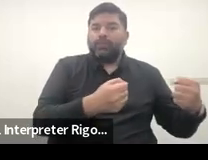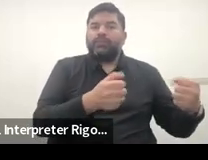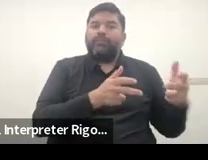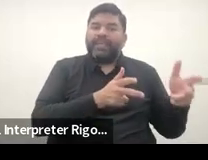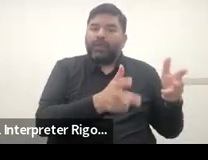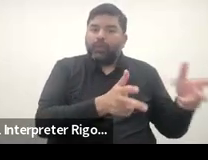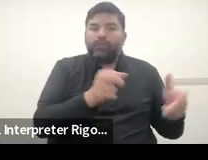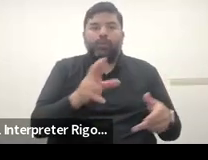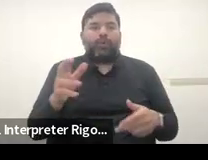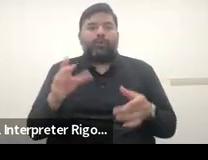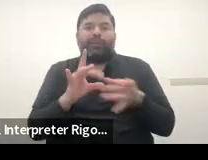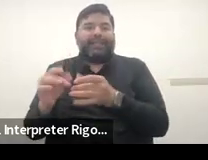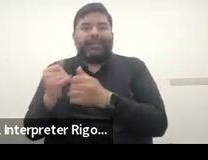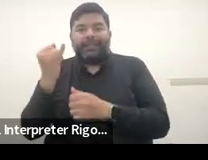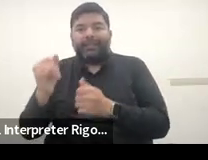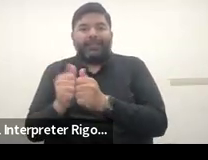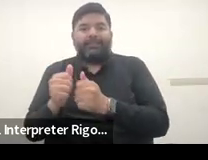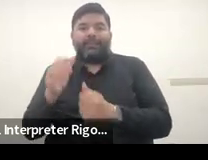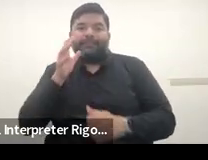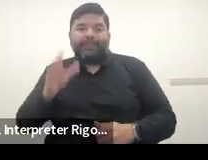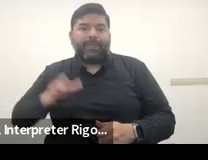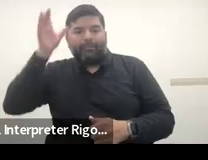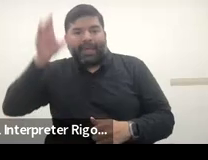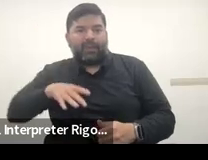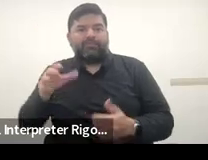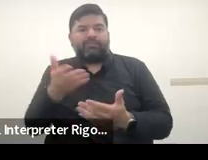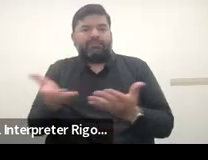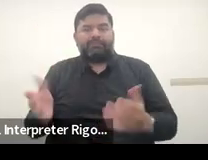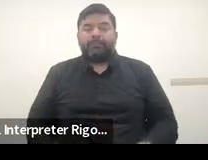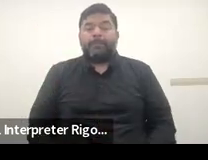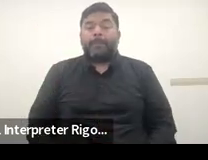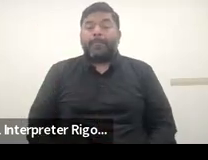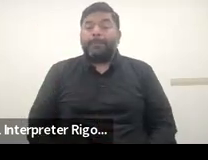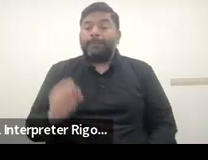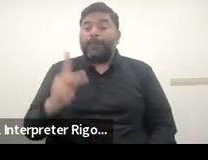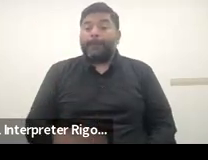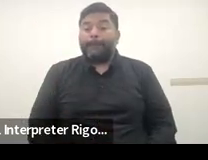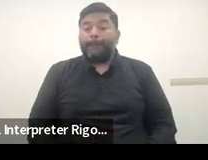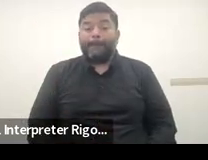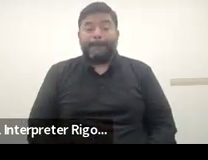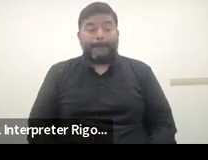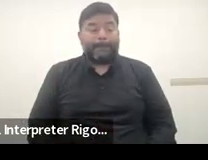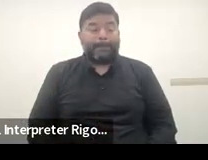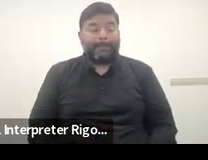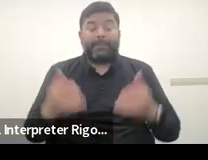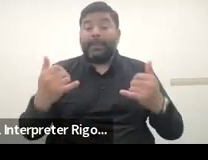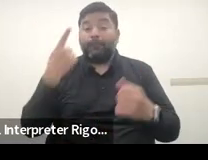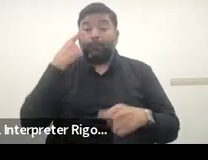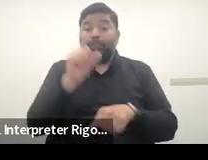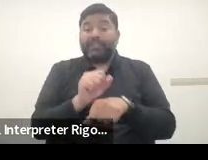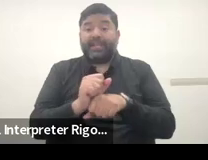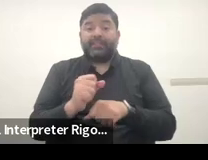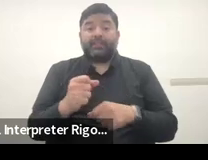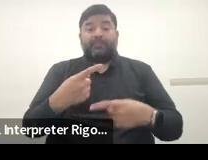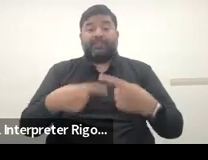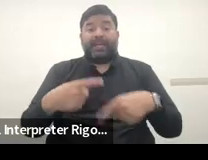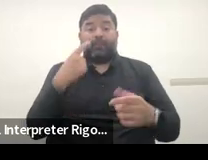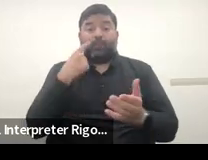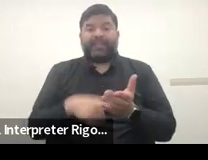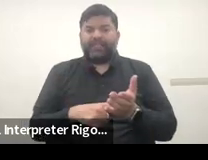Okay, so for the task of sign recognition— and we're going to kind of bounce around a